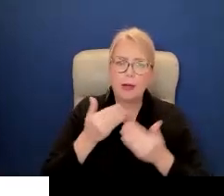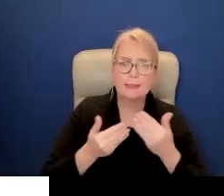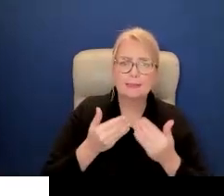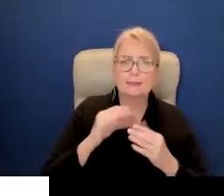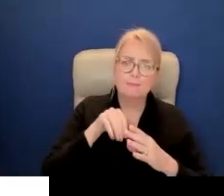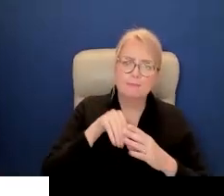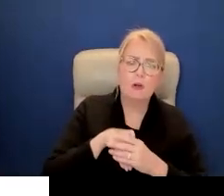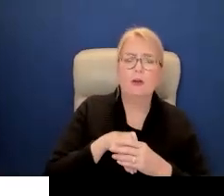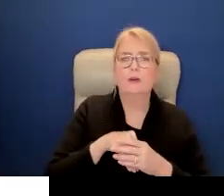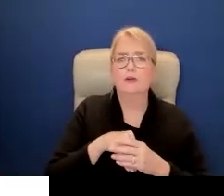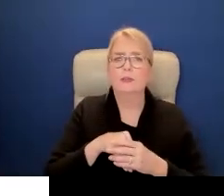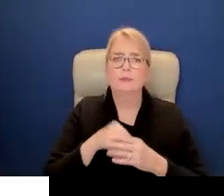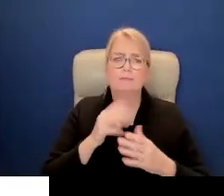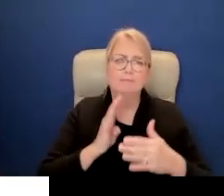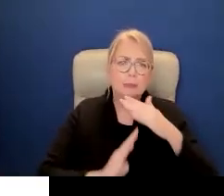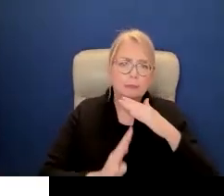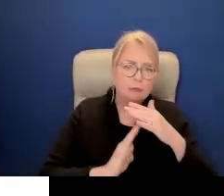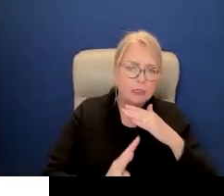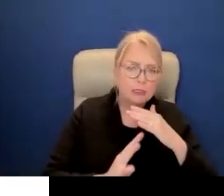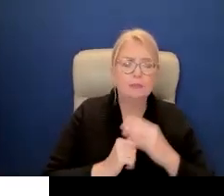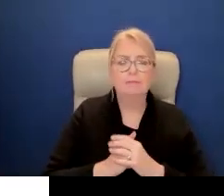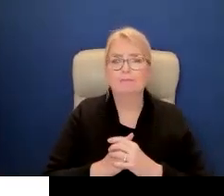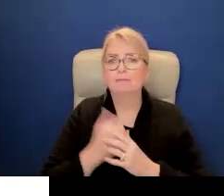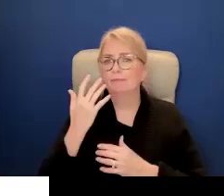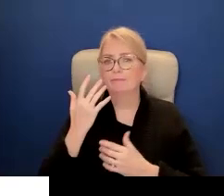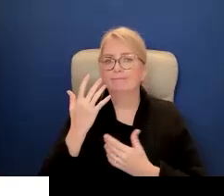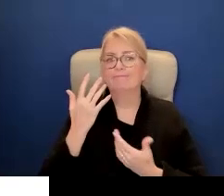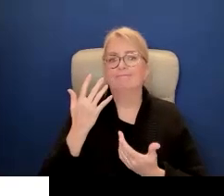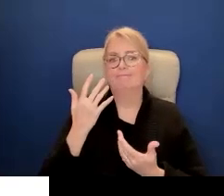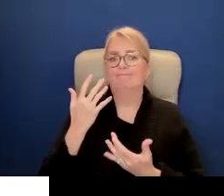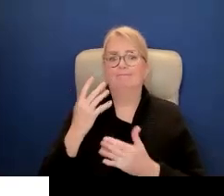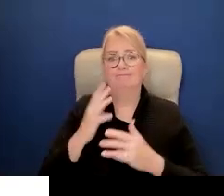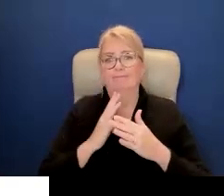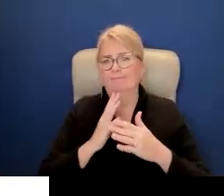And, because they don't understand it because immigration is very complex.